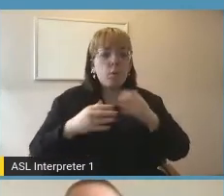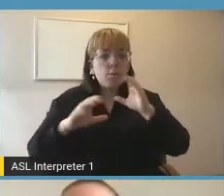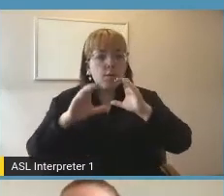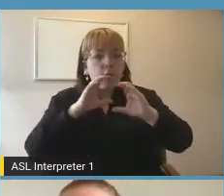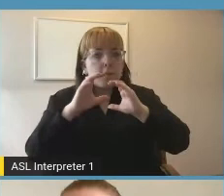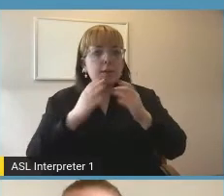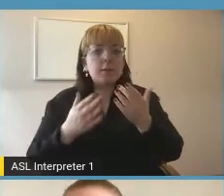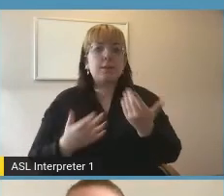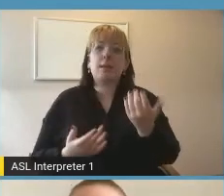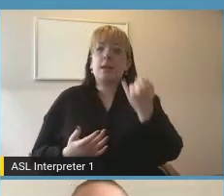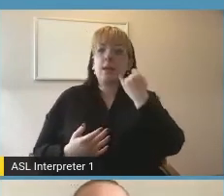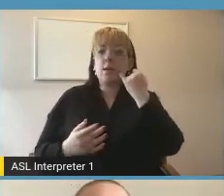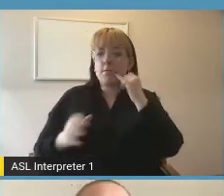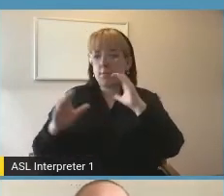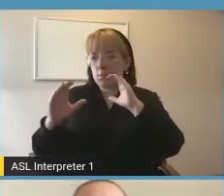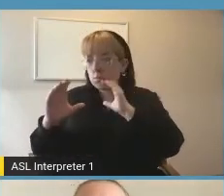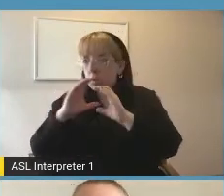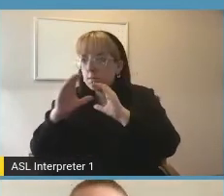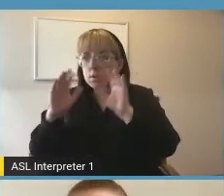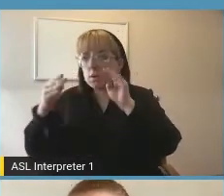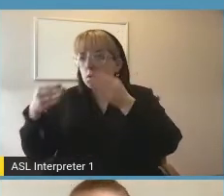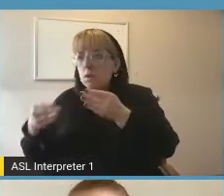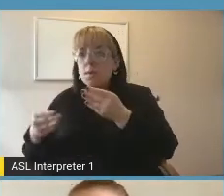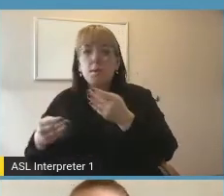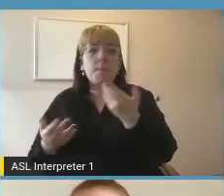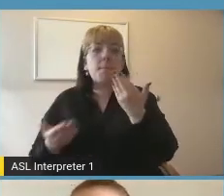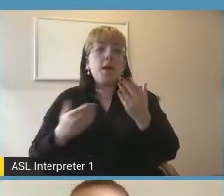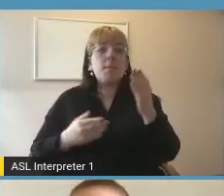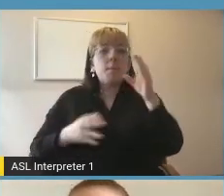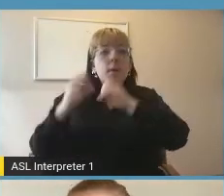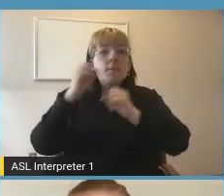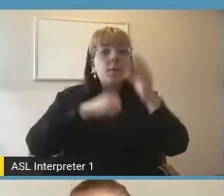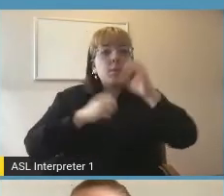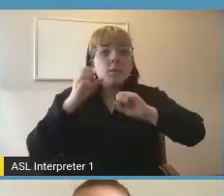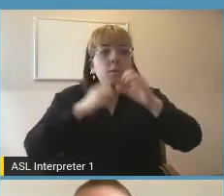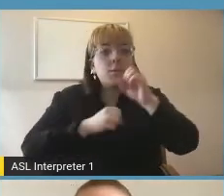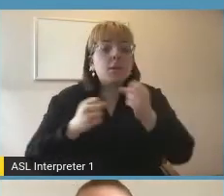these fine details that would be annoying when you listen back as a listener.